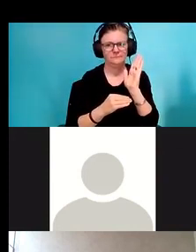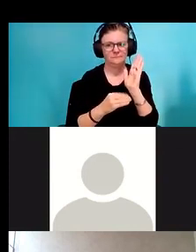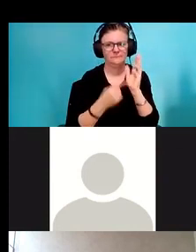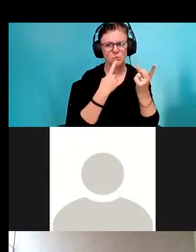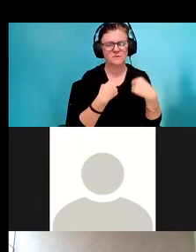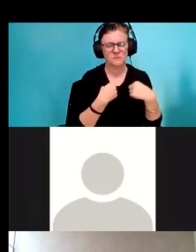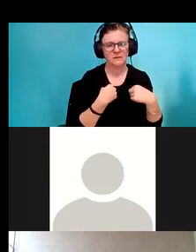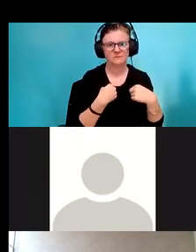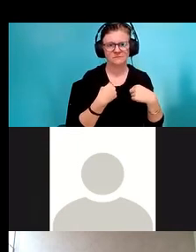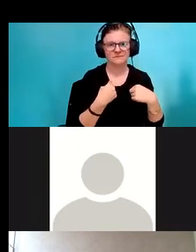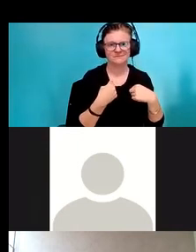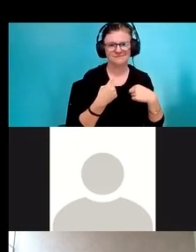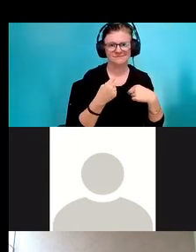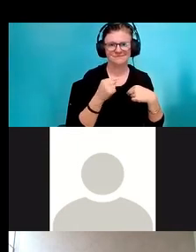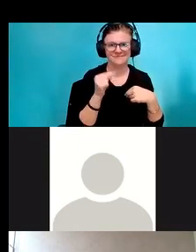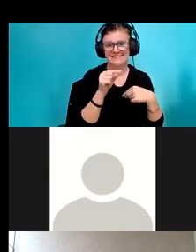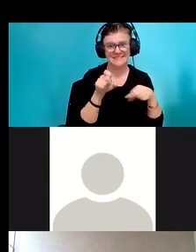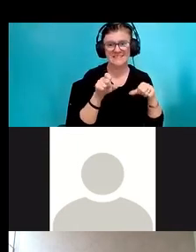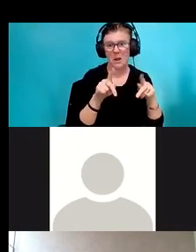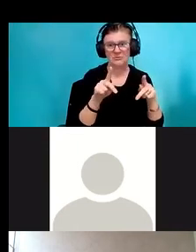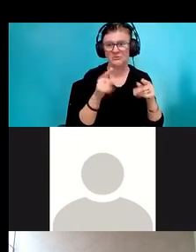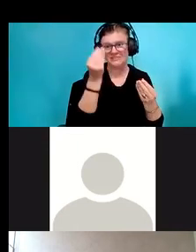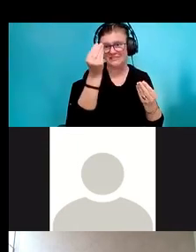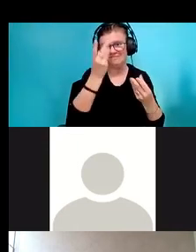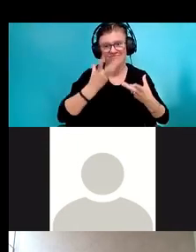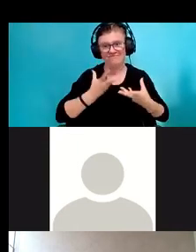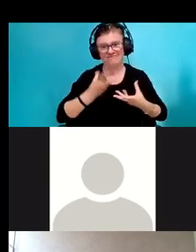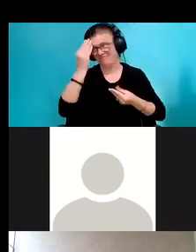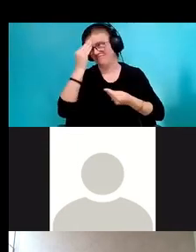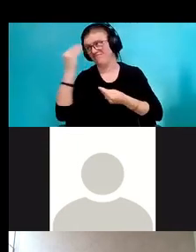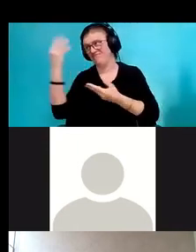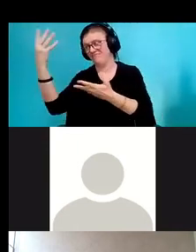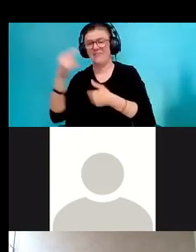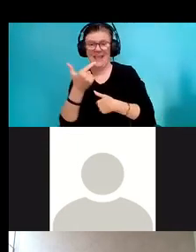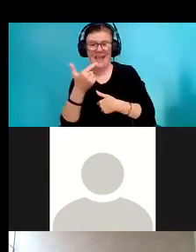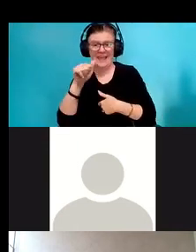Because this is really your opportunity to reach out to OVW